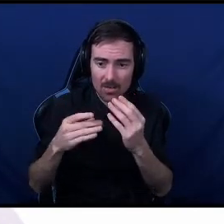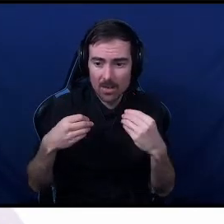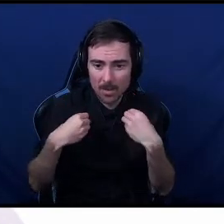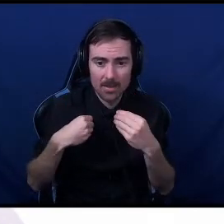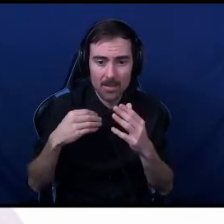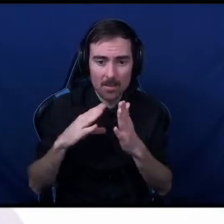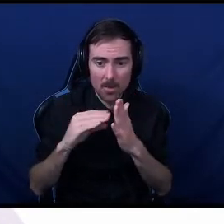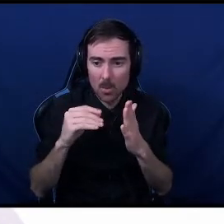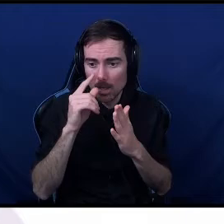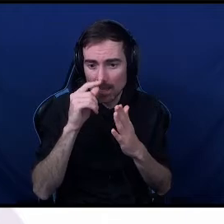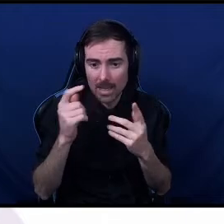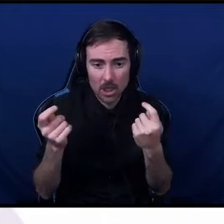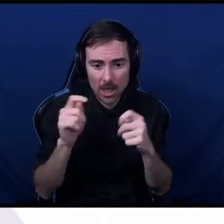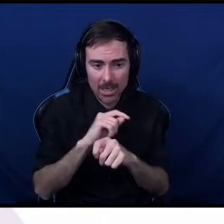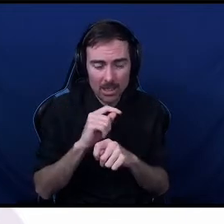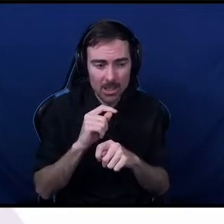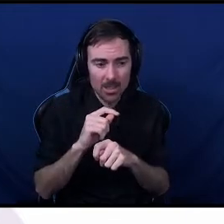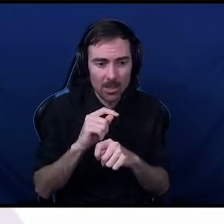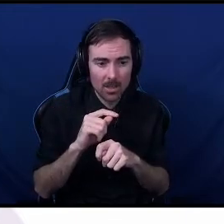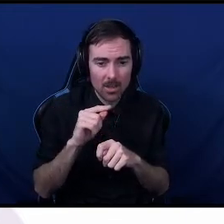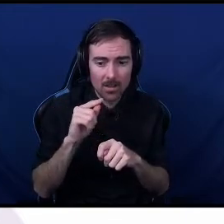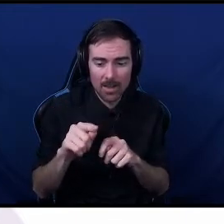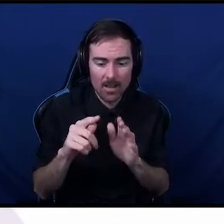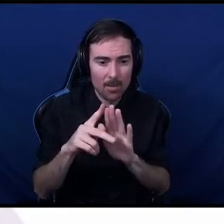thing. And so that's the policy level that I think we really need to be fighting it.